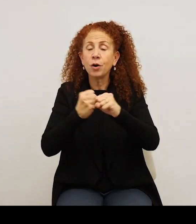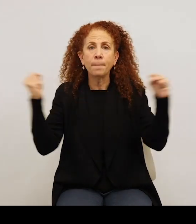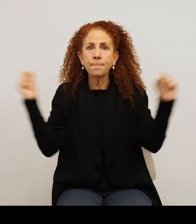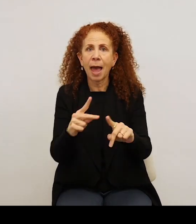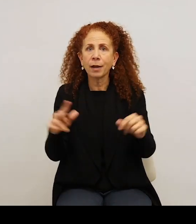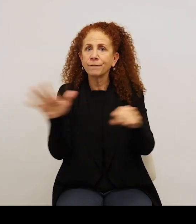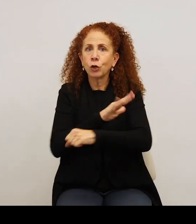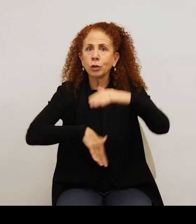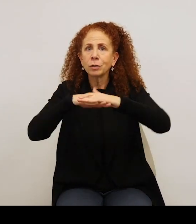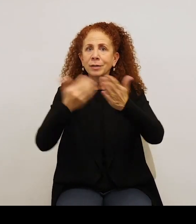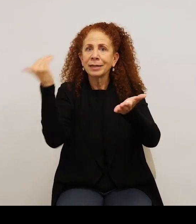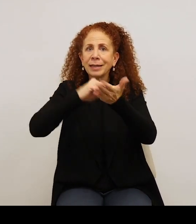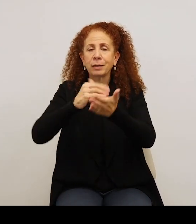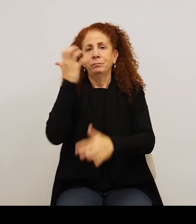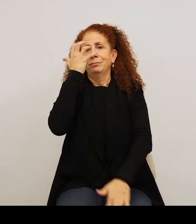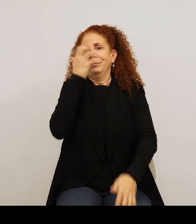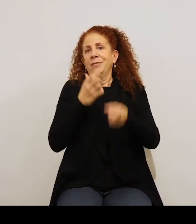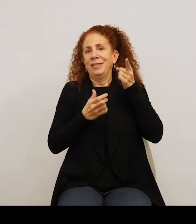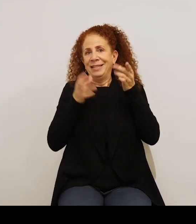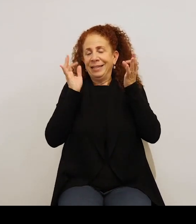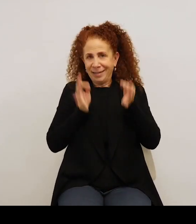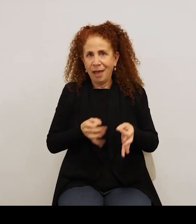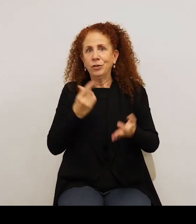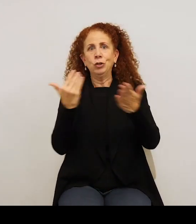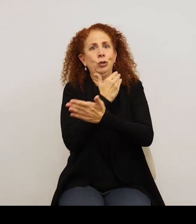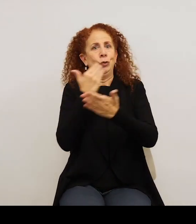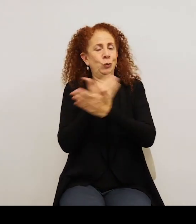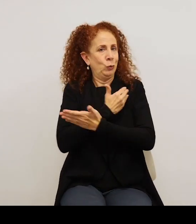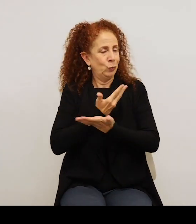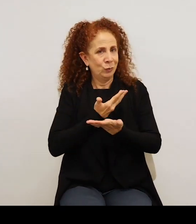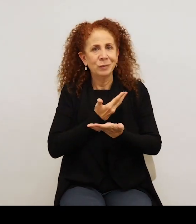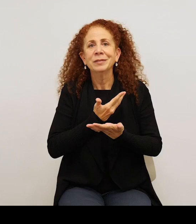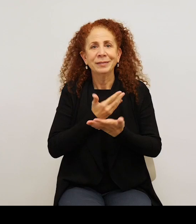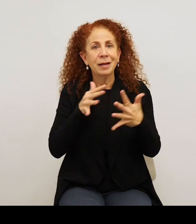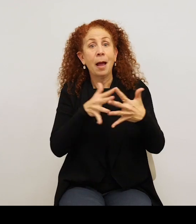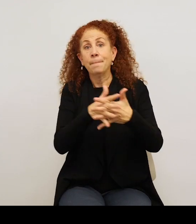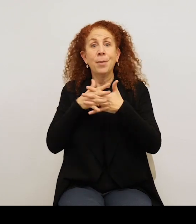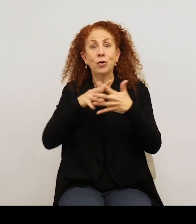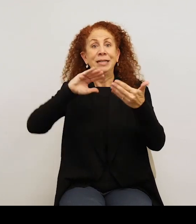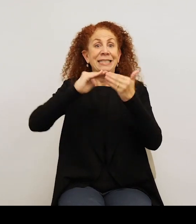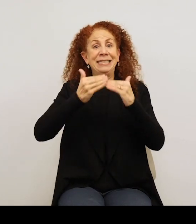So this is definitely a new American city dweller